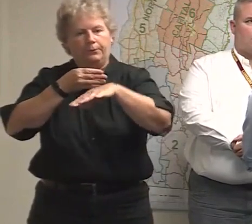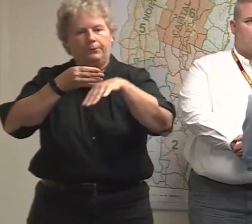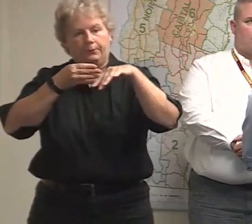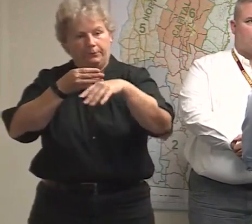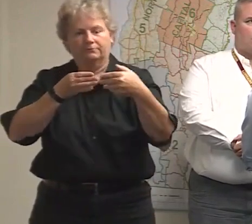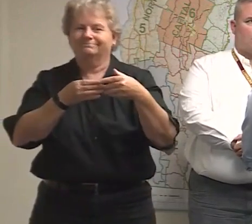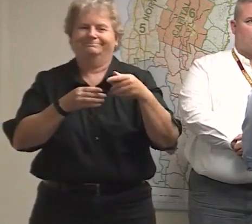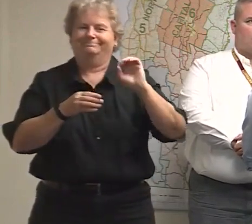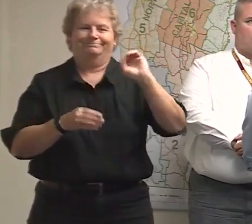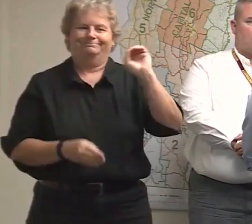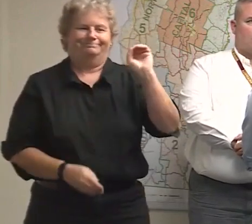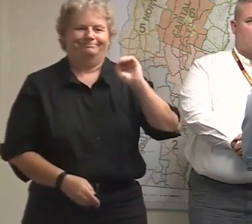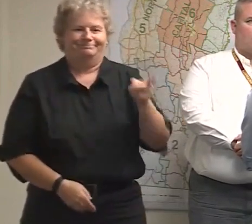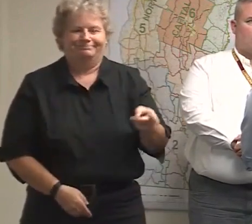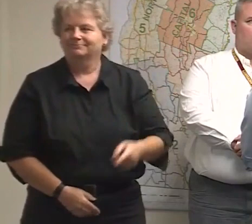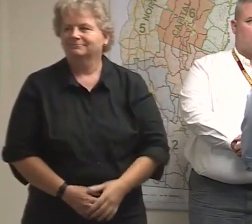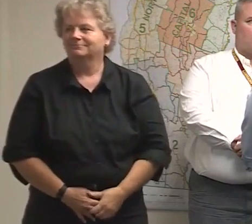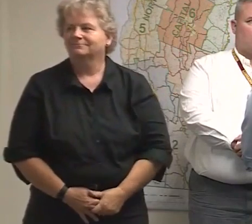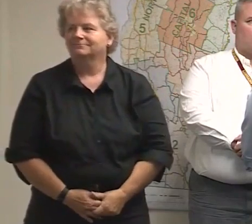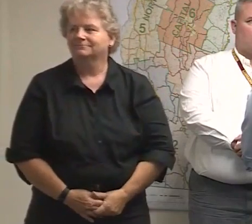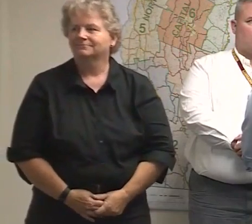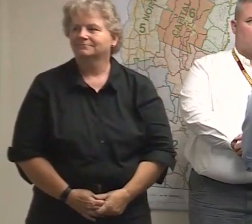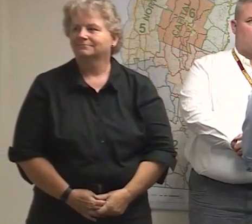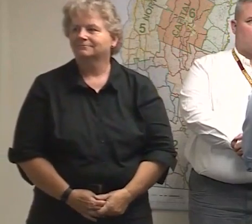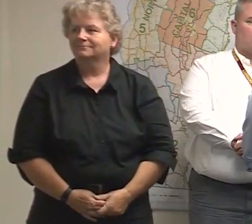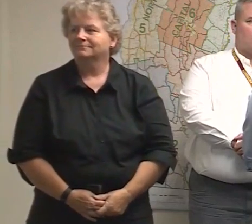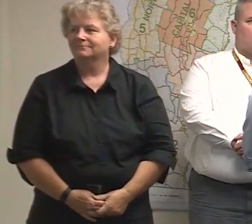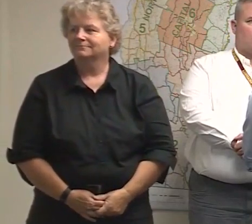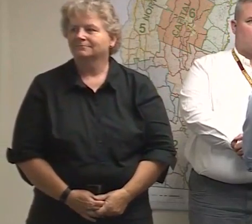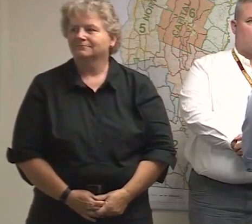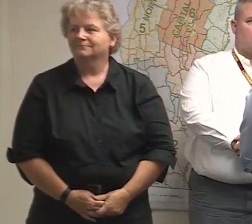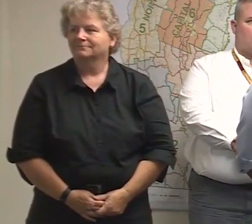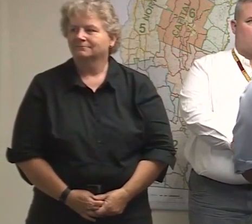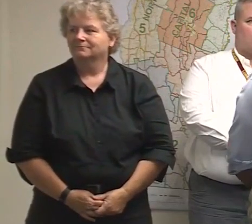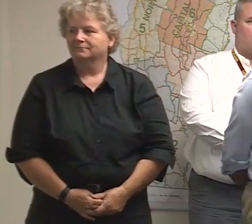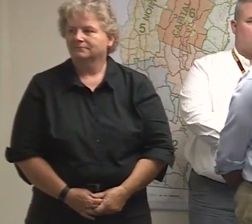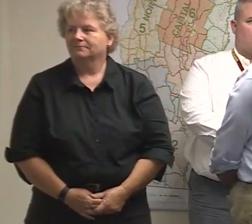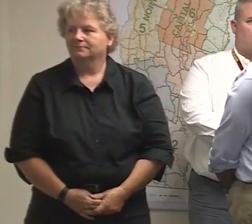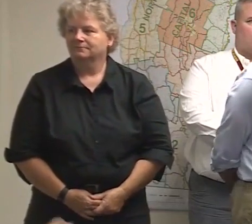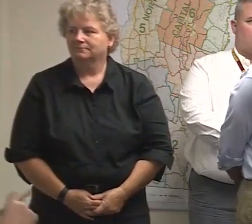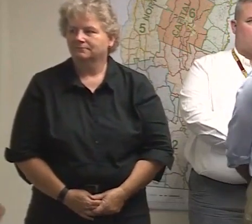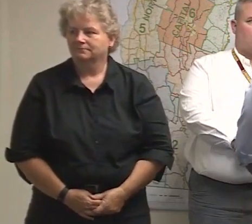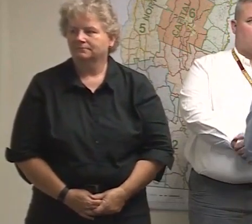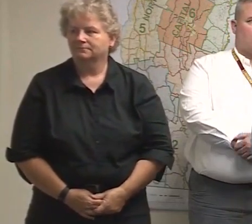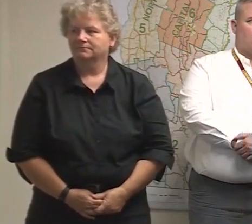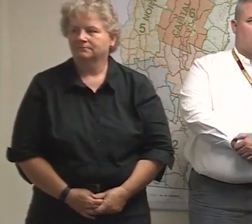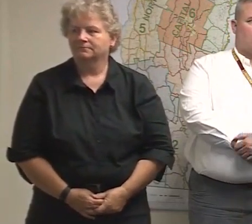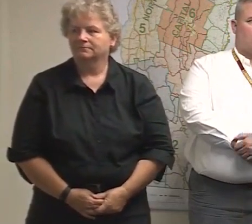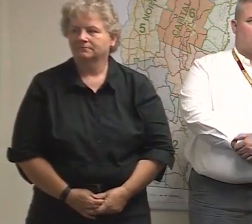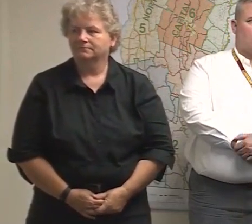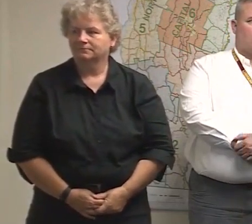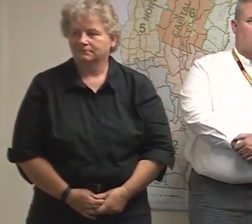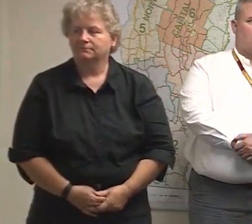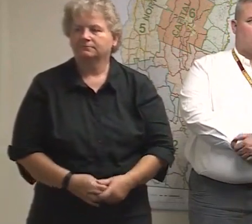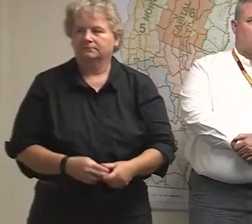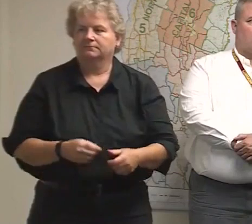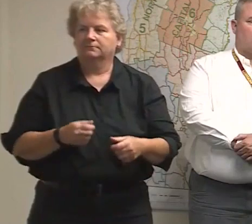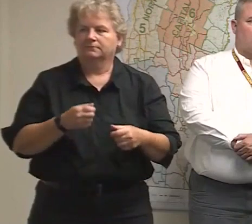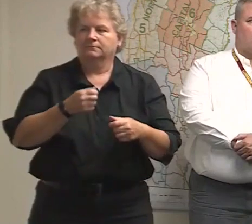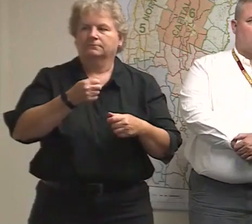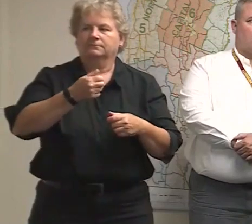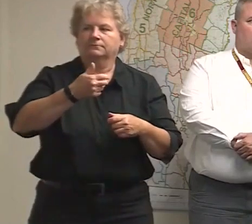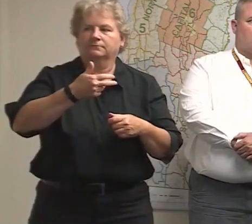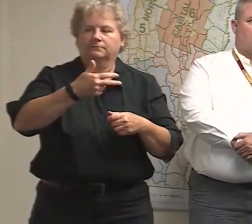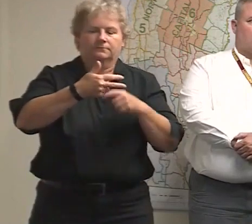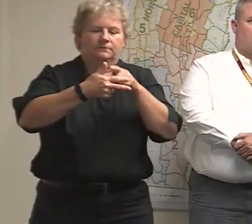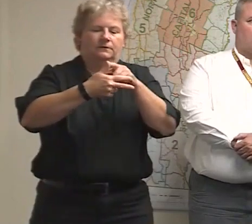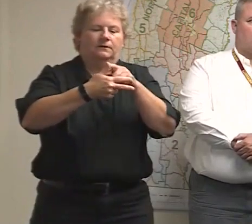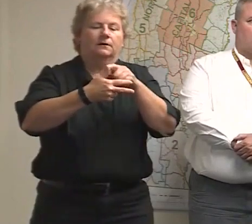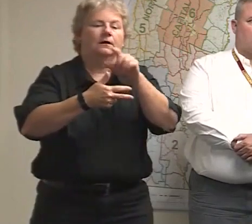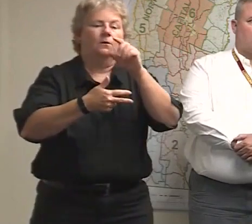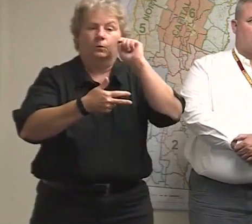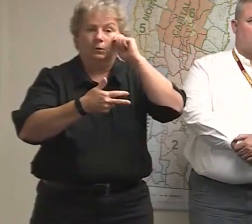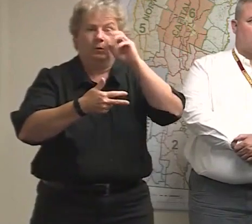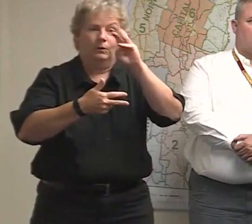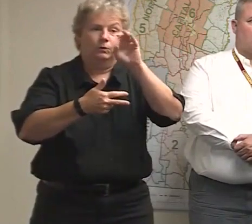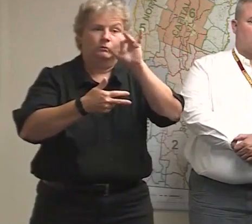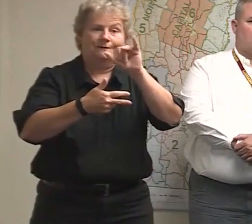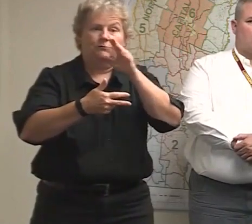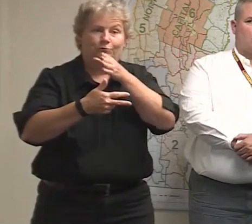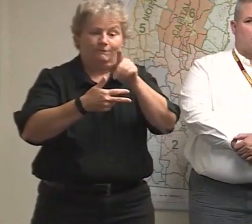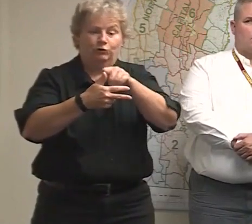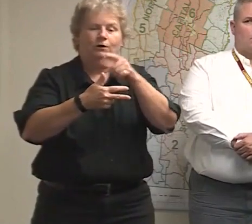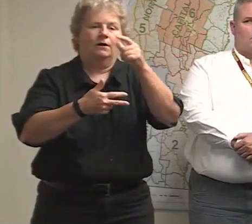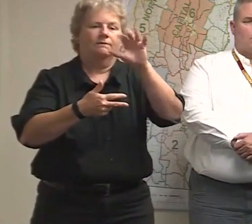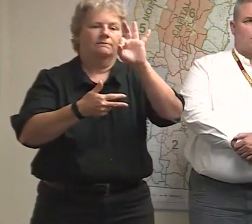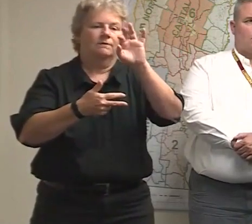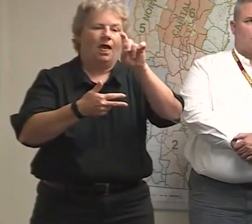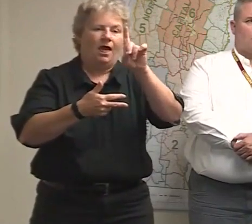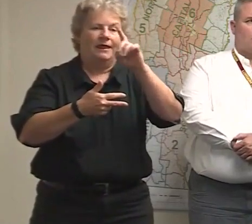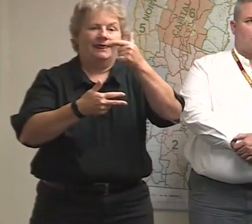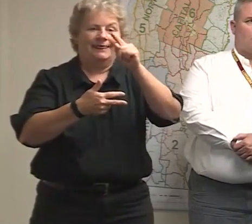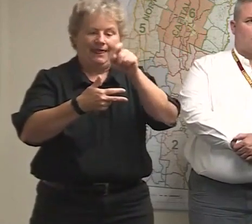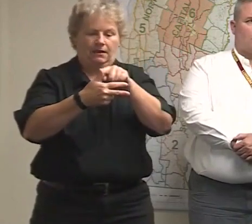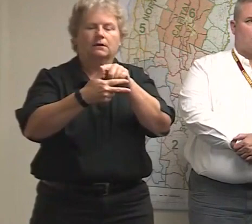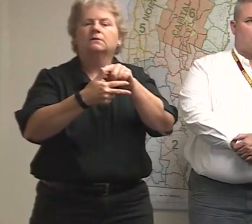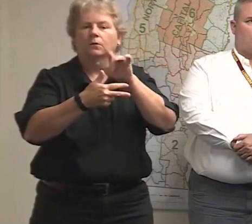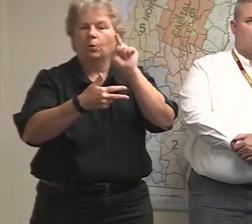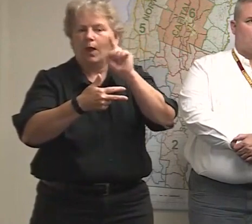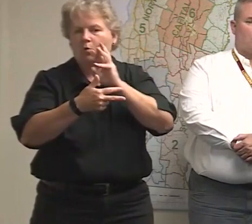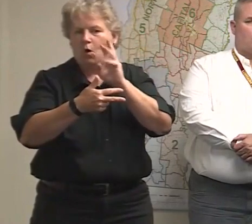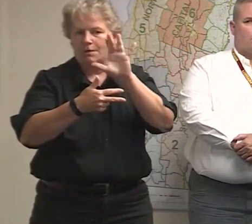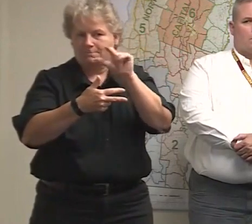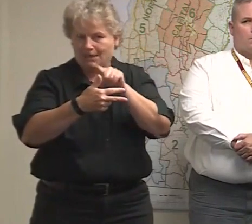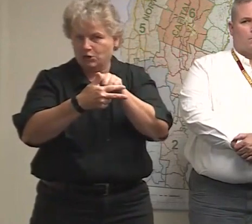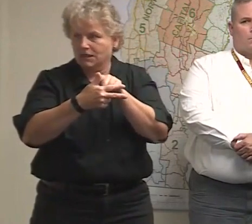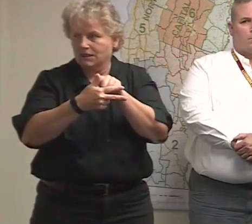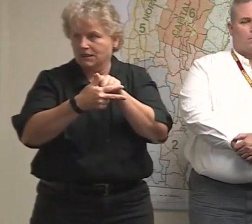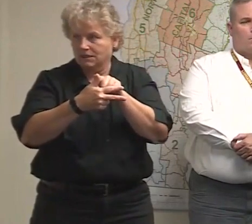SO WE MANAGE THREE FLOOD CONTROL DAMS ON THE WINOOSKI RIVER AS MENTIONED EARLIER, WATERBURY DAM IS THE ONLY ONE OF THE THREE WHERE THERE’S ACTUALLY GATE OPERATION TO TO MANAGE THE FLOOD